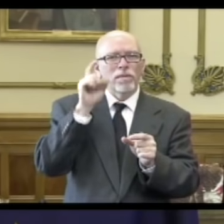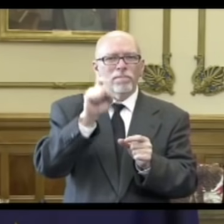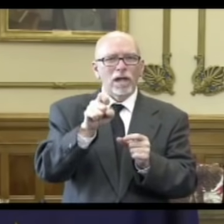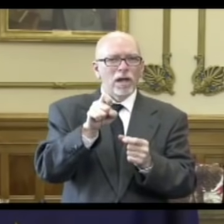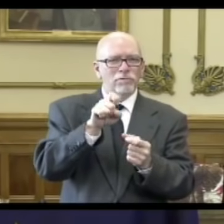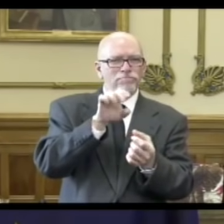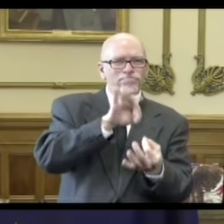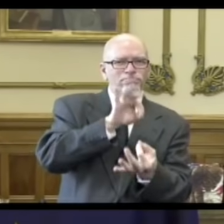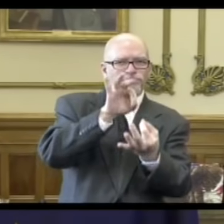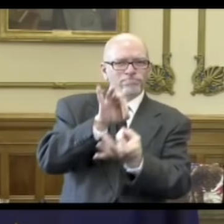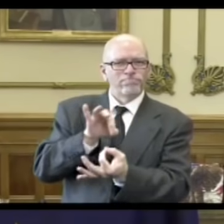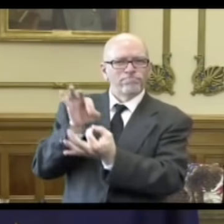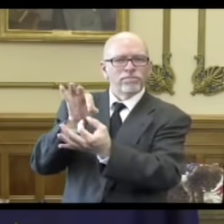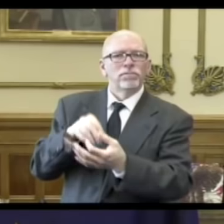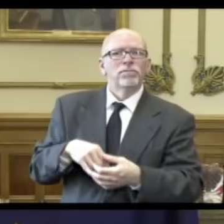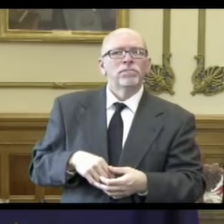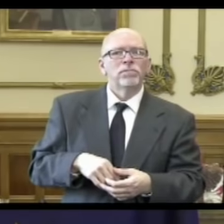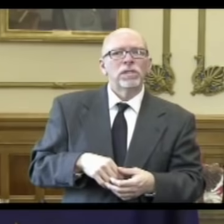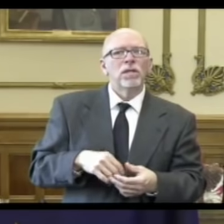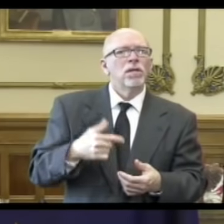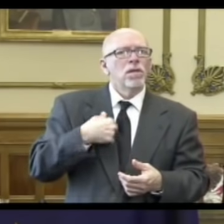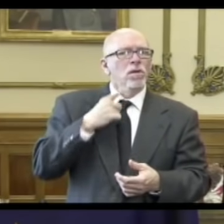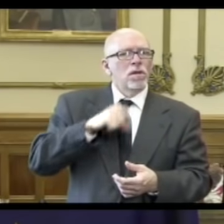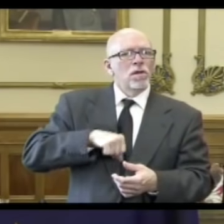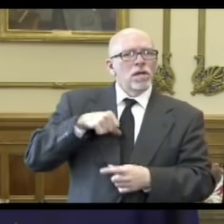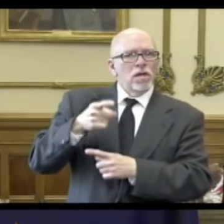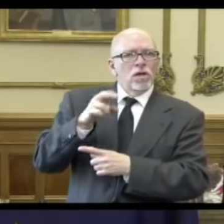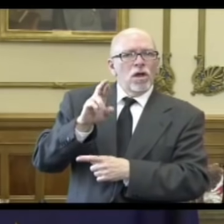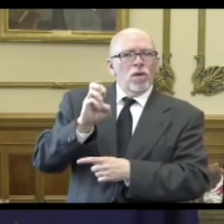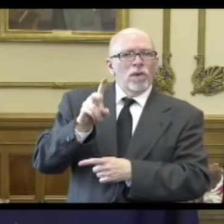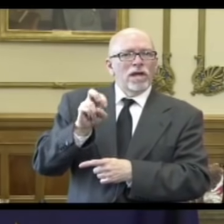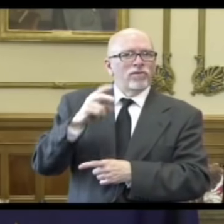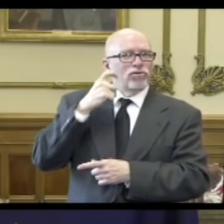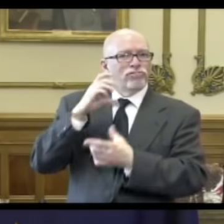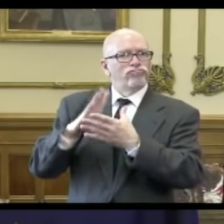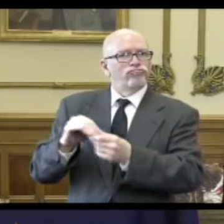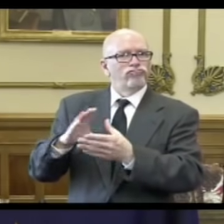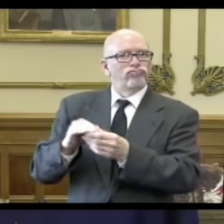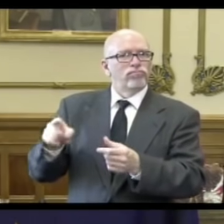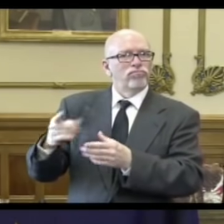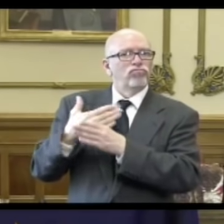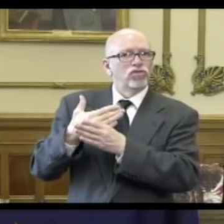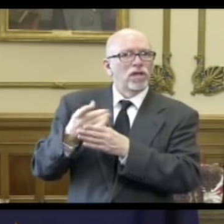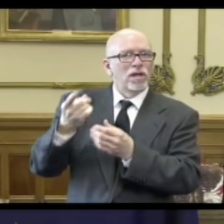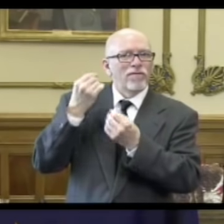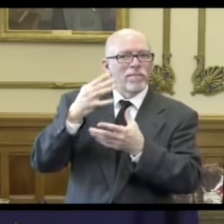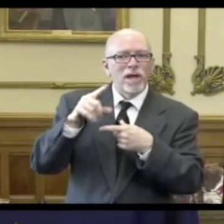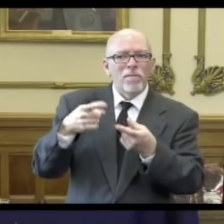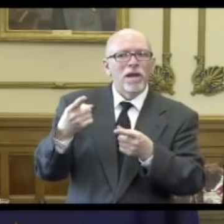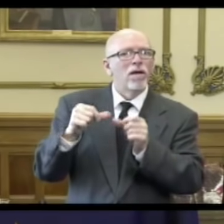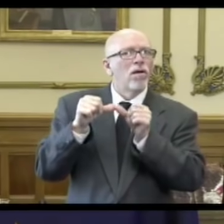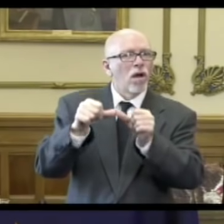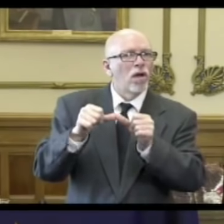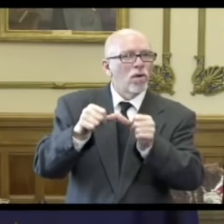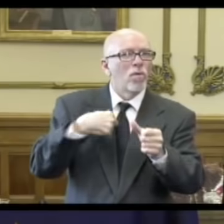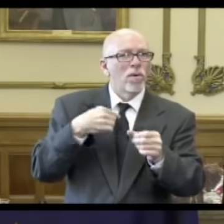JUST KEY PARTS AS I MENTIONED YESTERDAY KEY PARTS OF THE WHOLE EQUATION THAT WE HAVE TO GET DIALED INCORRECTLY AND I'M